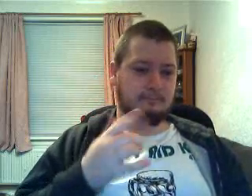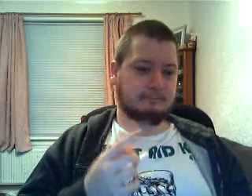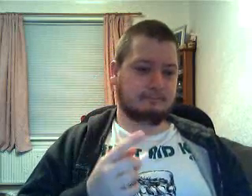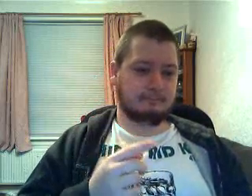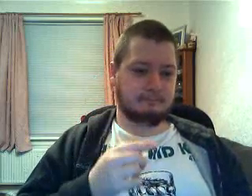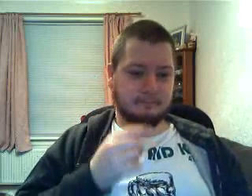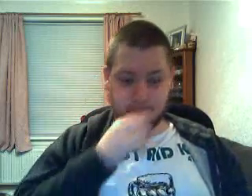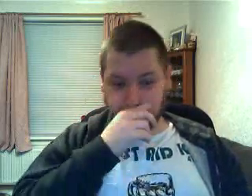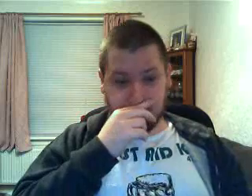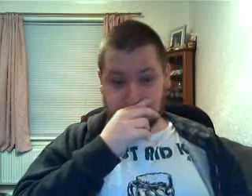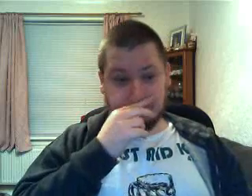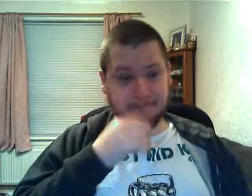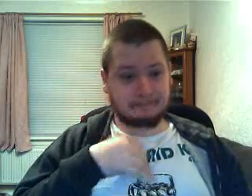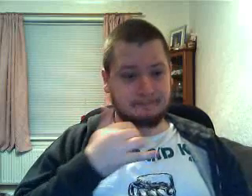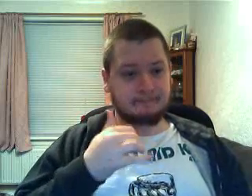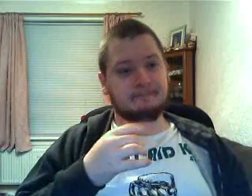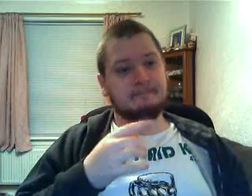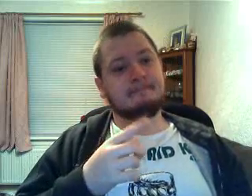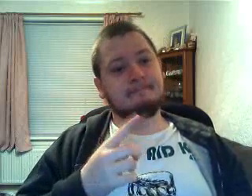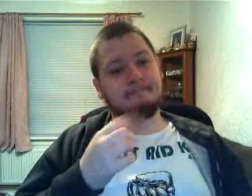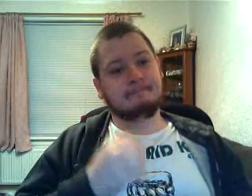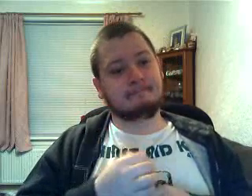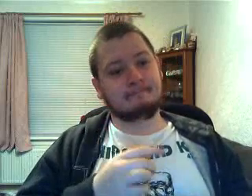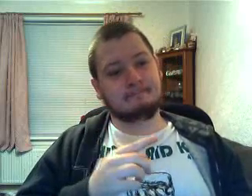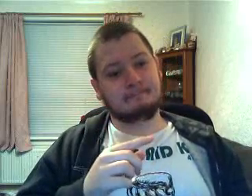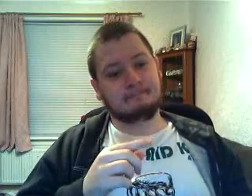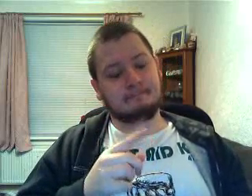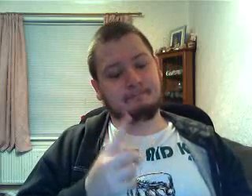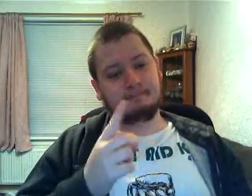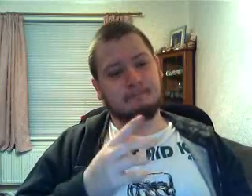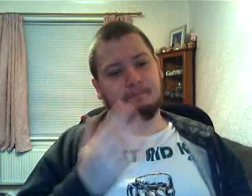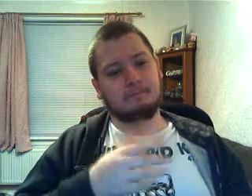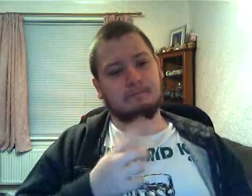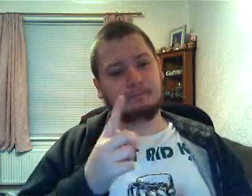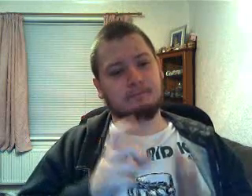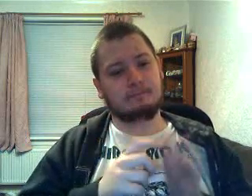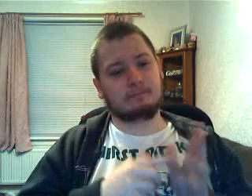I may upgrade- upgrade.. sorry, update